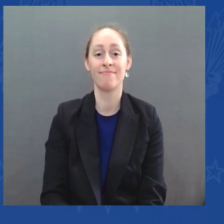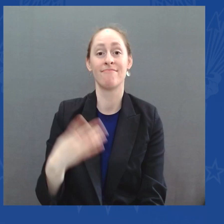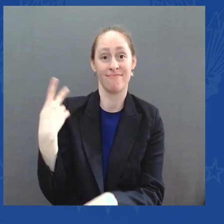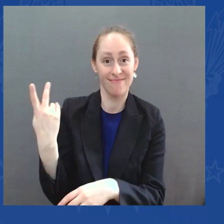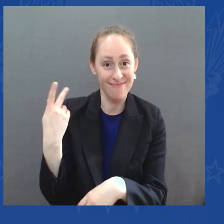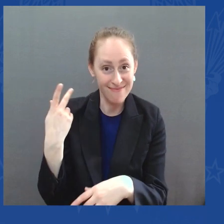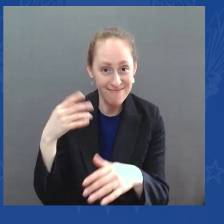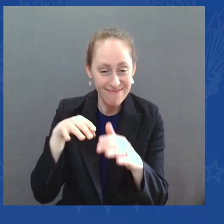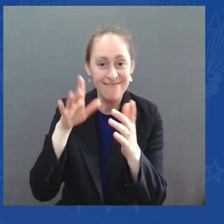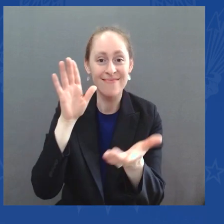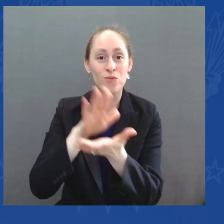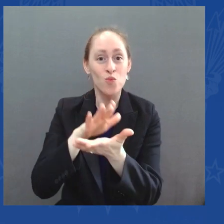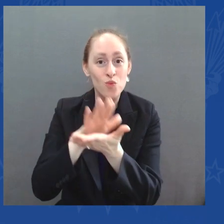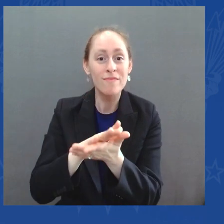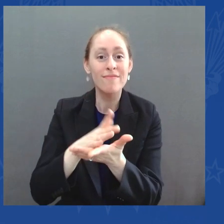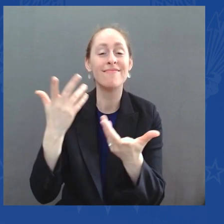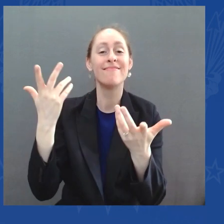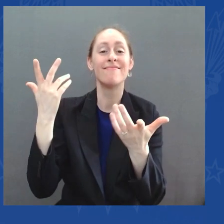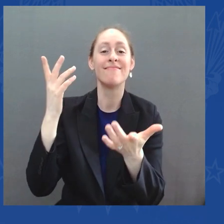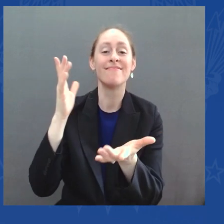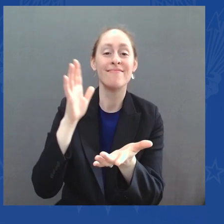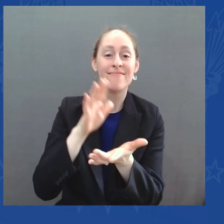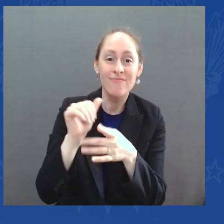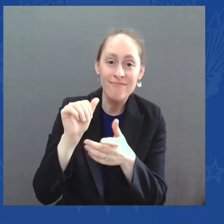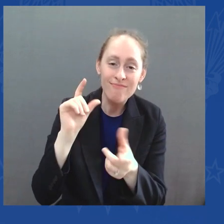I couldn't have done it without his encouragement and support,